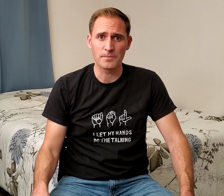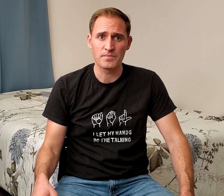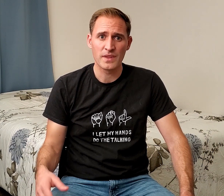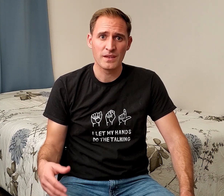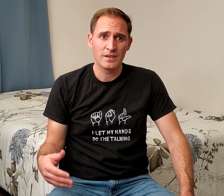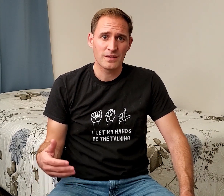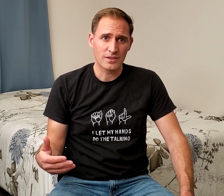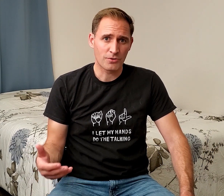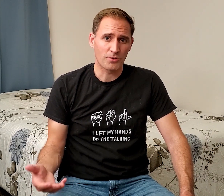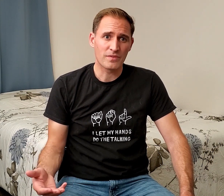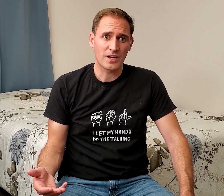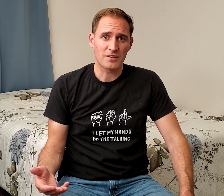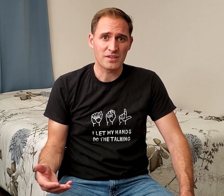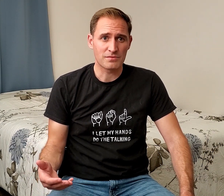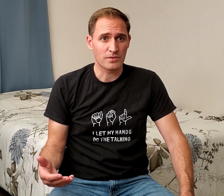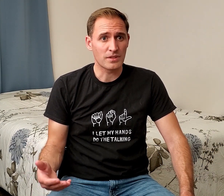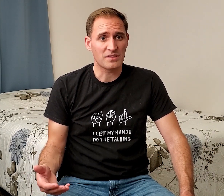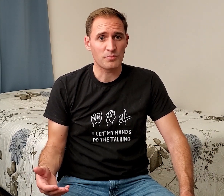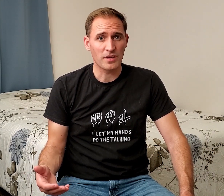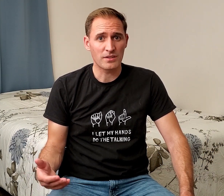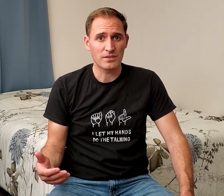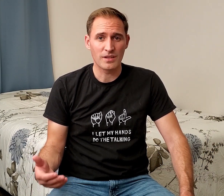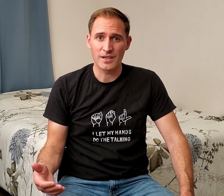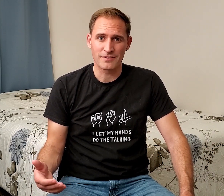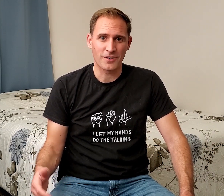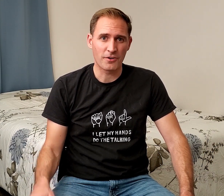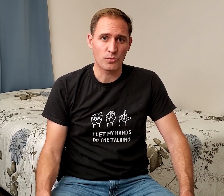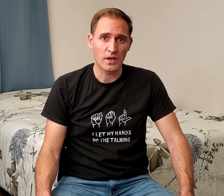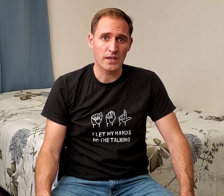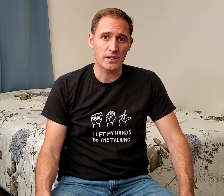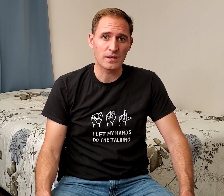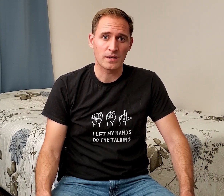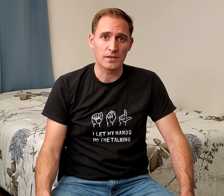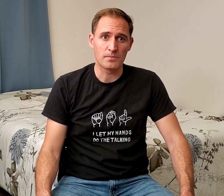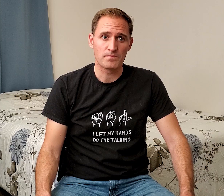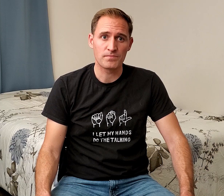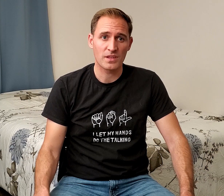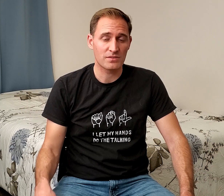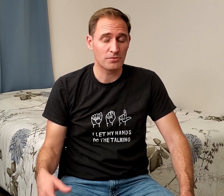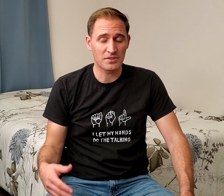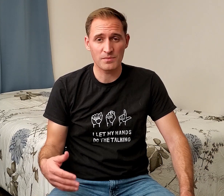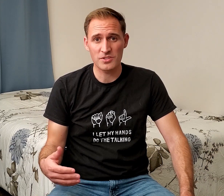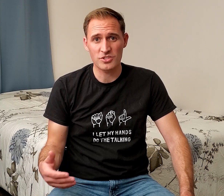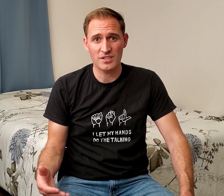the corona virus has really spread far and wide schools have been shut down